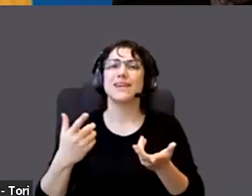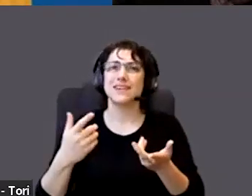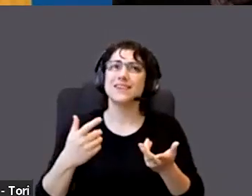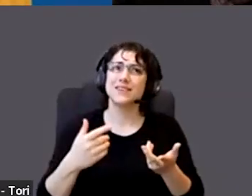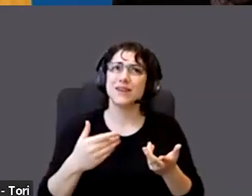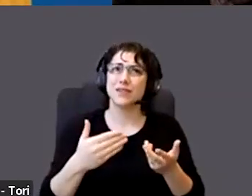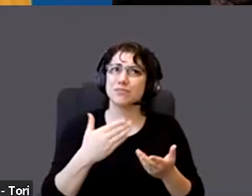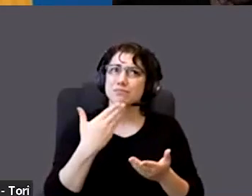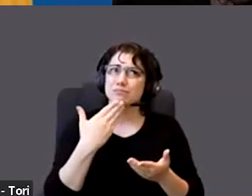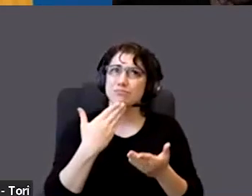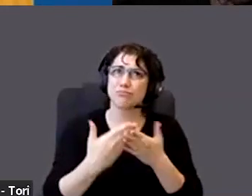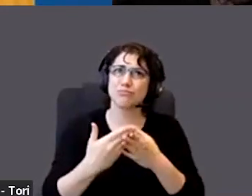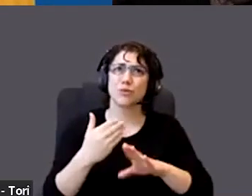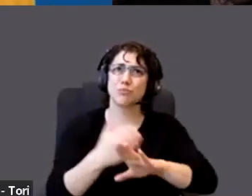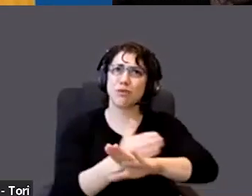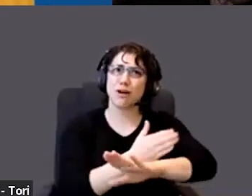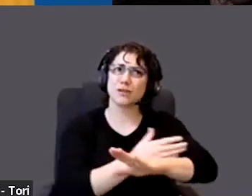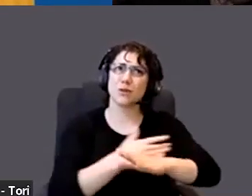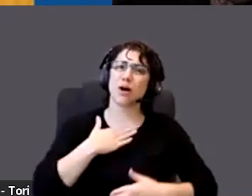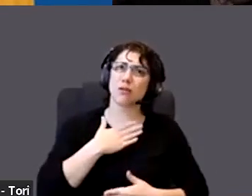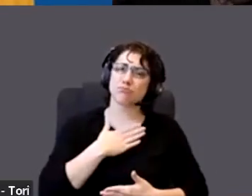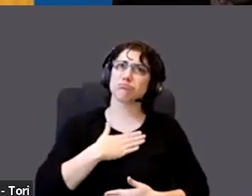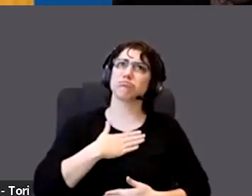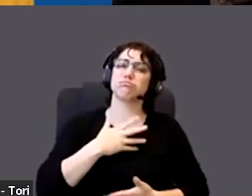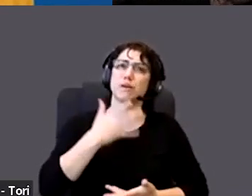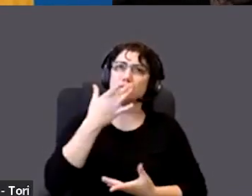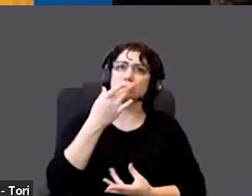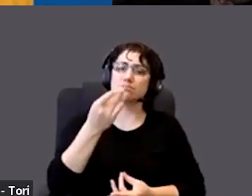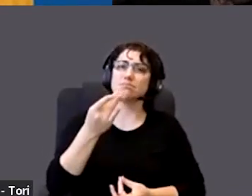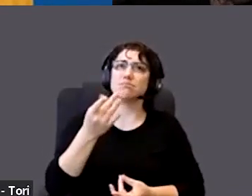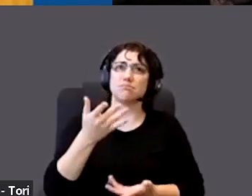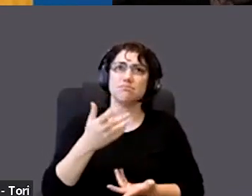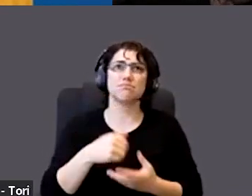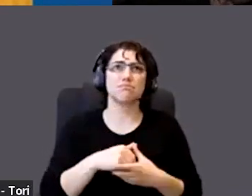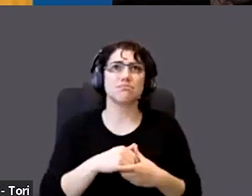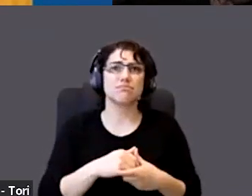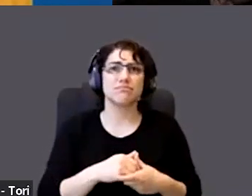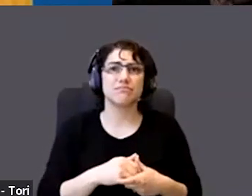so it's impressive to see. So thank you for all you're doing and the progress that you've made. I am equally excited about the CFA as well.